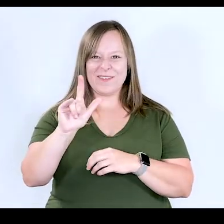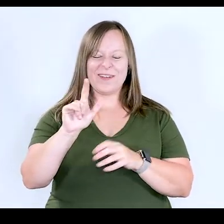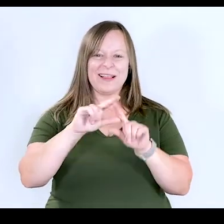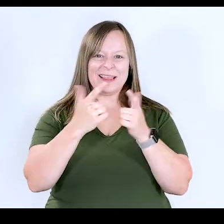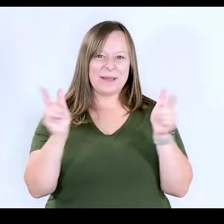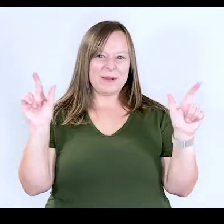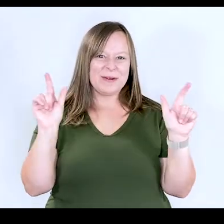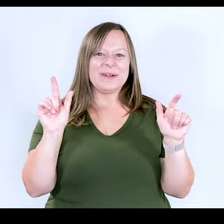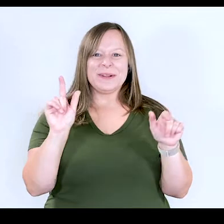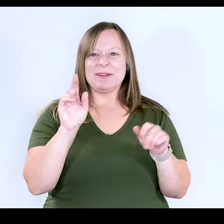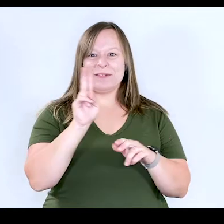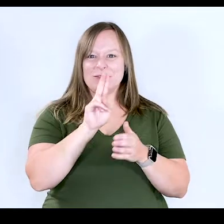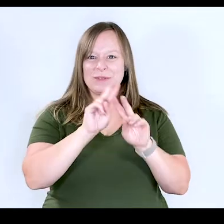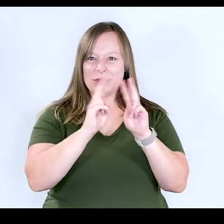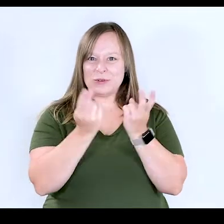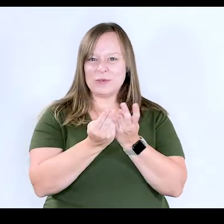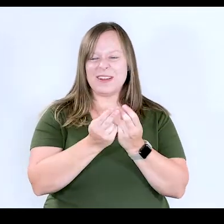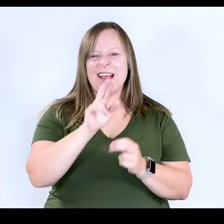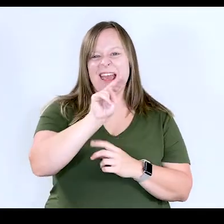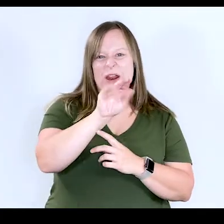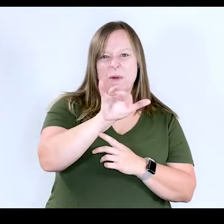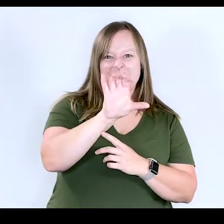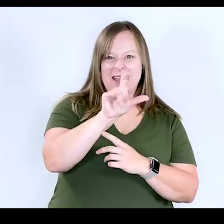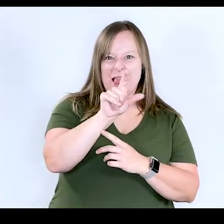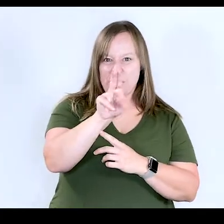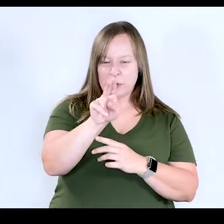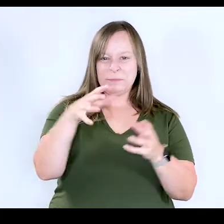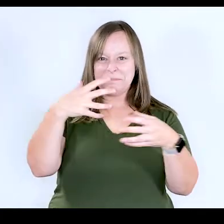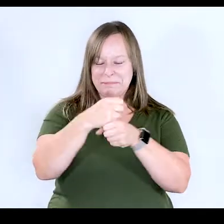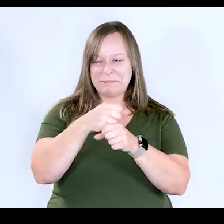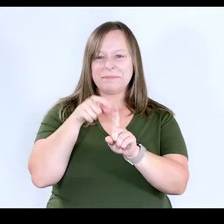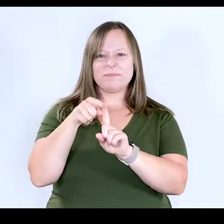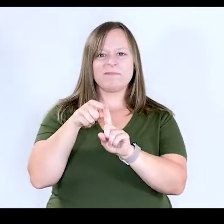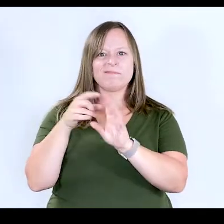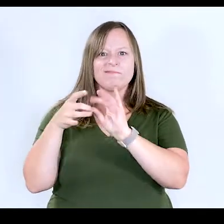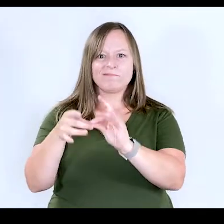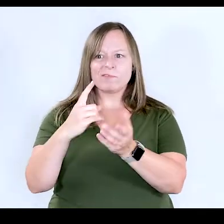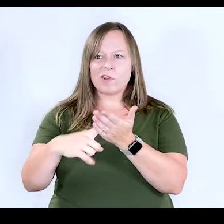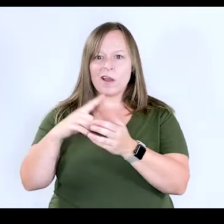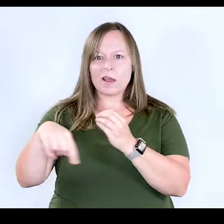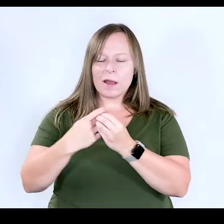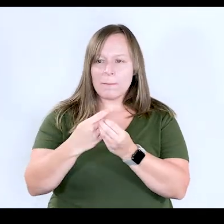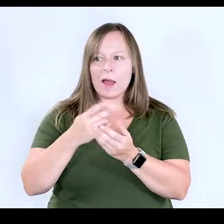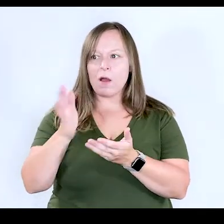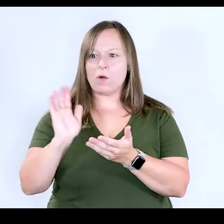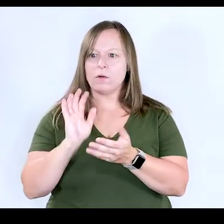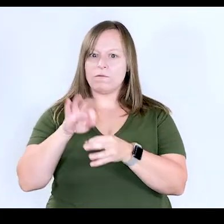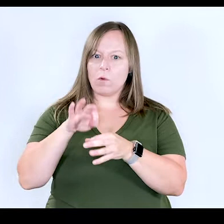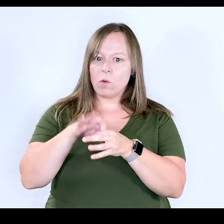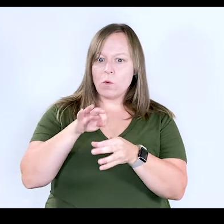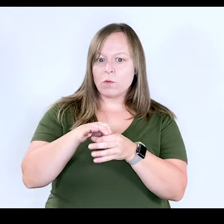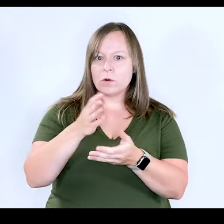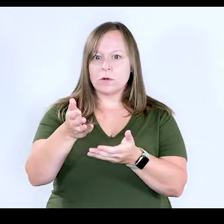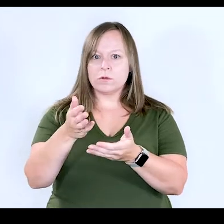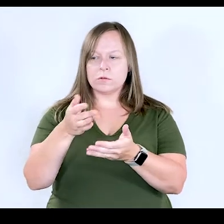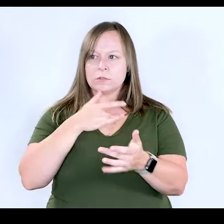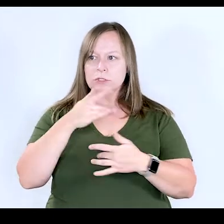or the NYCLU, to discuss the importance of voting and its relationship to the NCLU's mission and advocacy